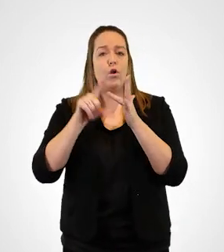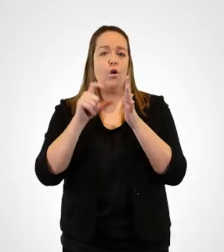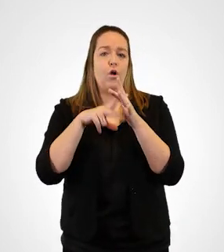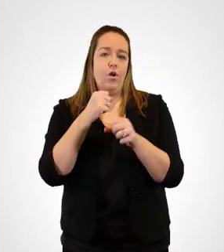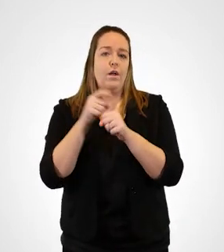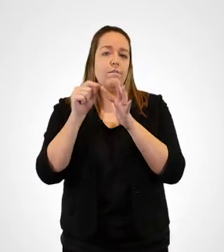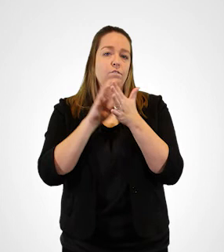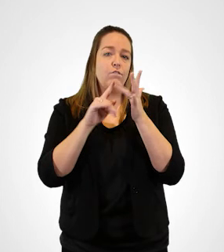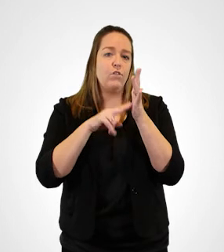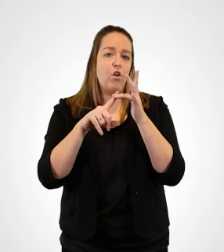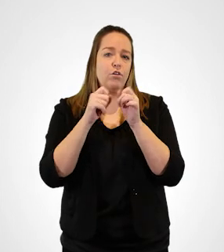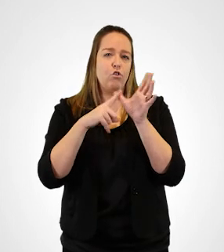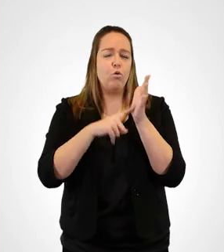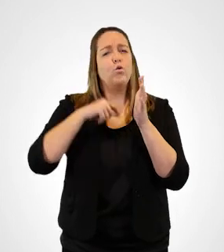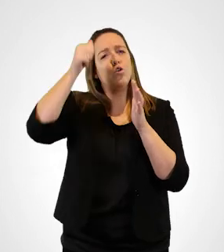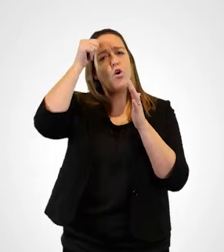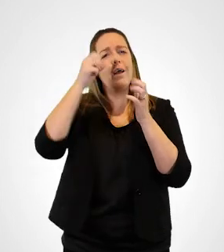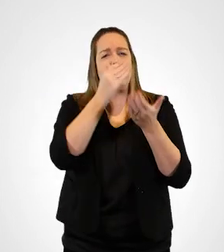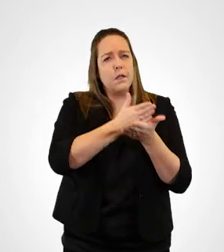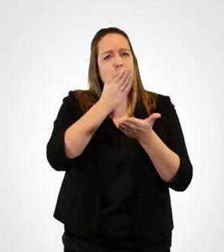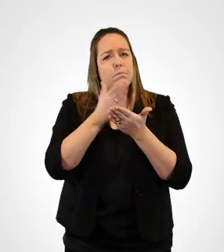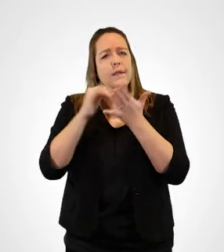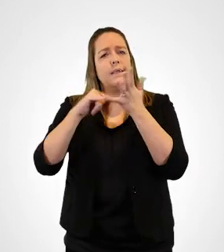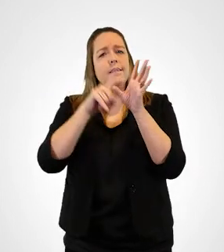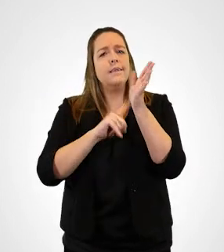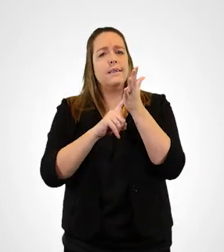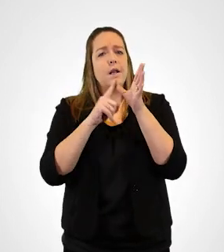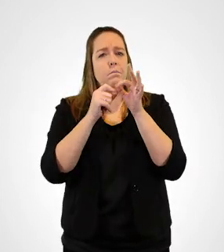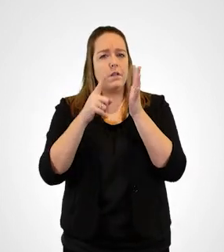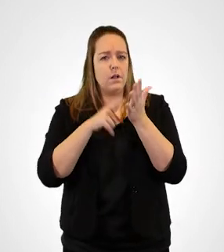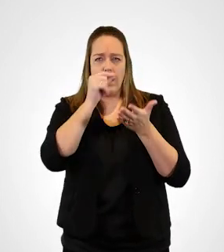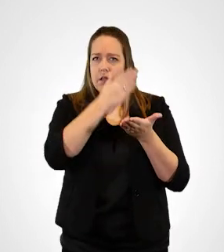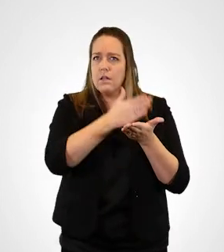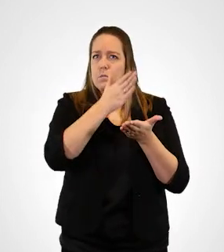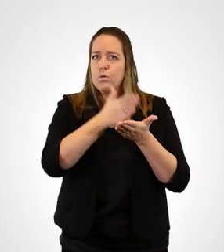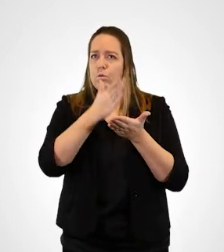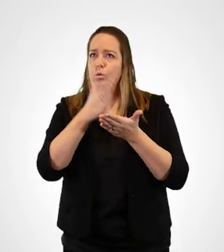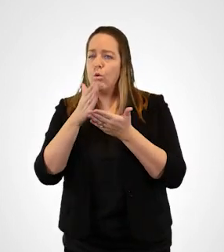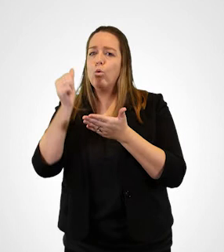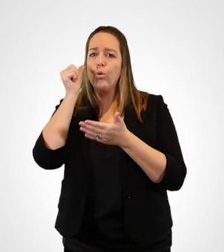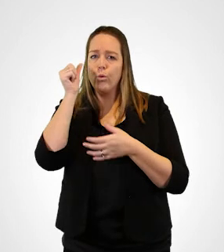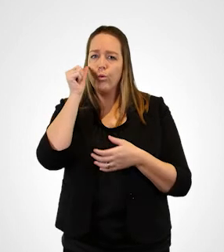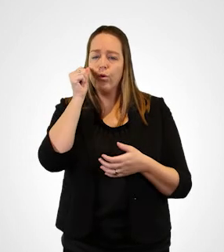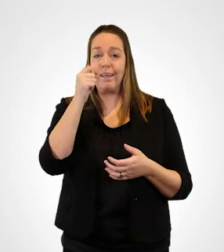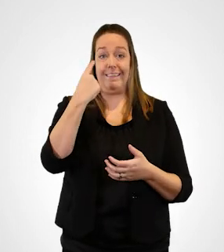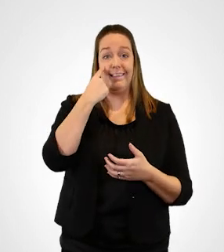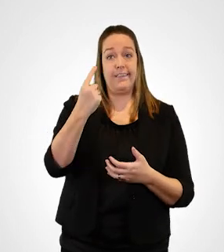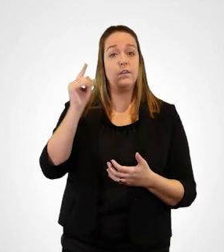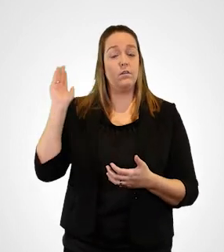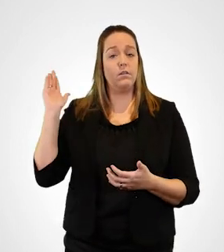because they know much more about the syllable structure of words, because you can see there that they were much better able